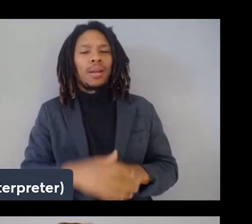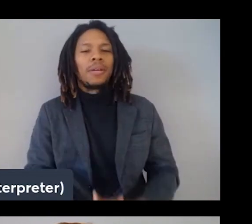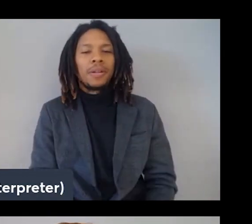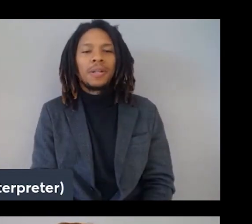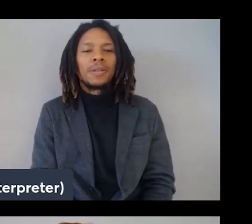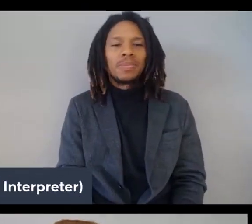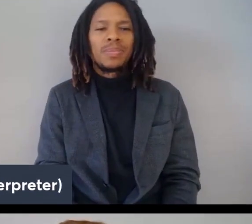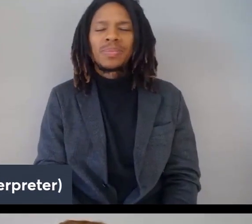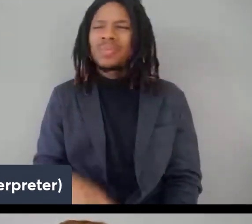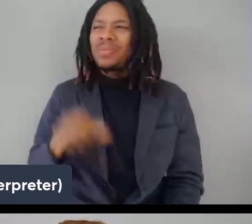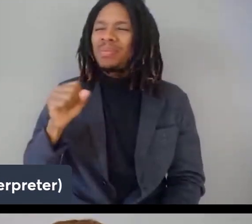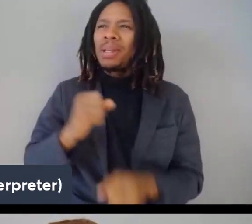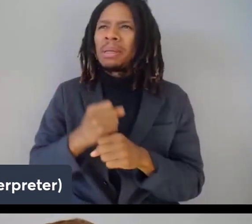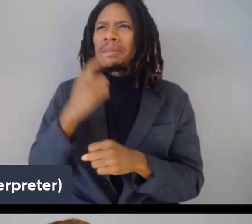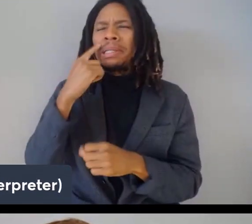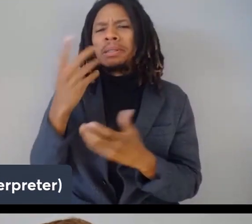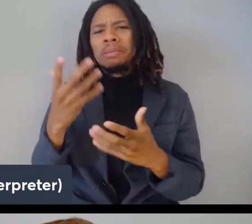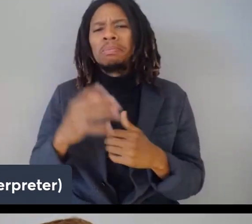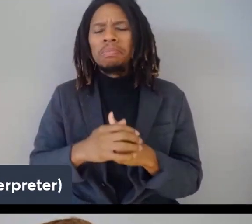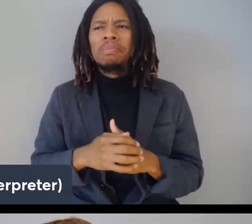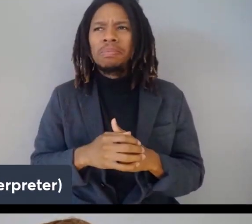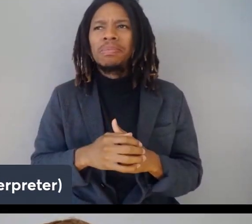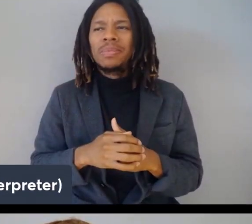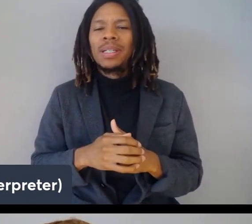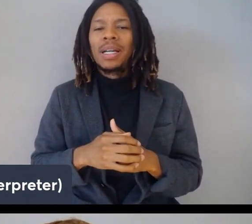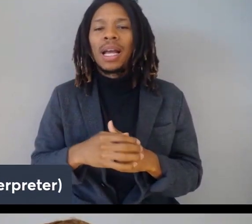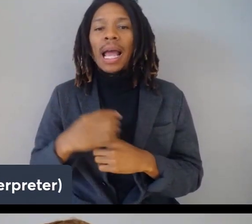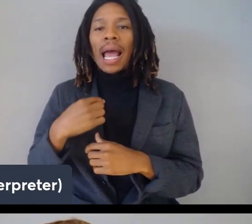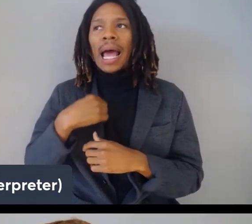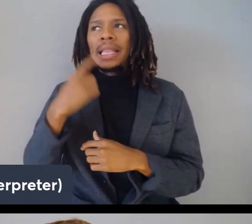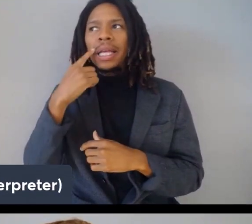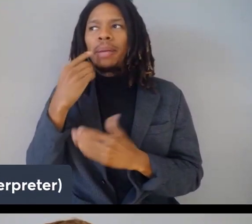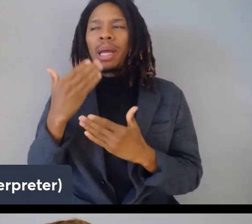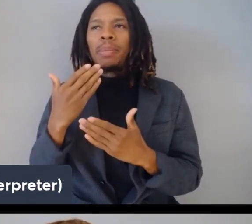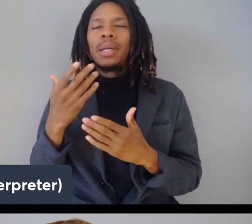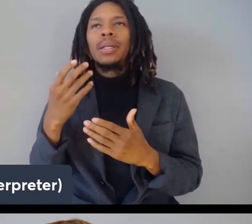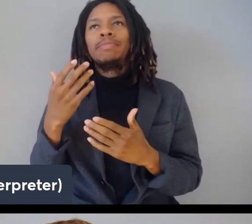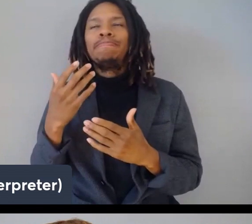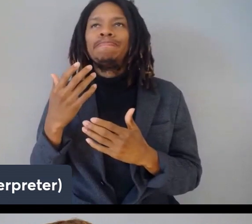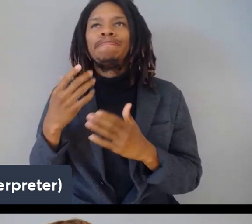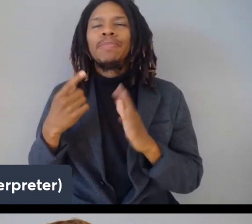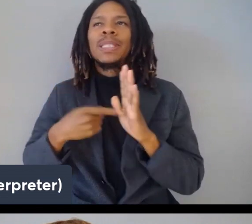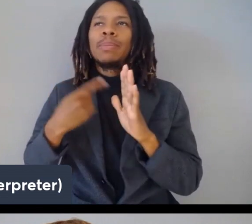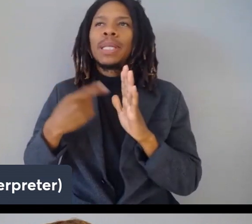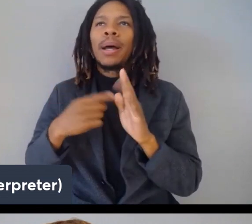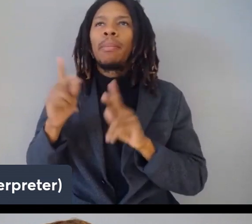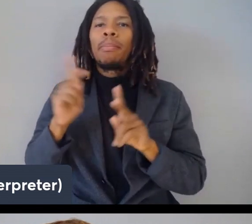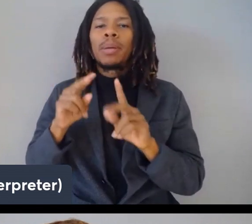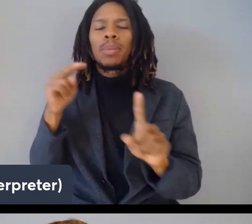Yeah, that makes a lot of sense, and you know, I think maybe sometimes people look at this problem